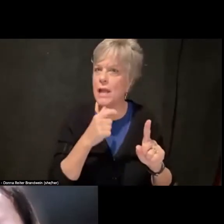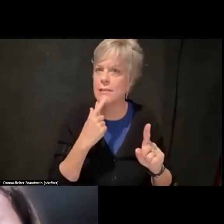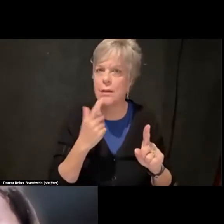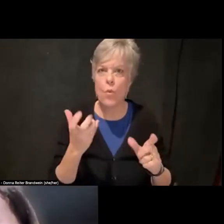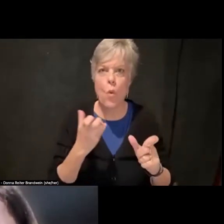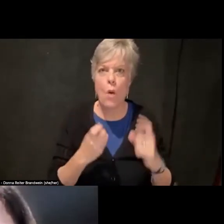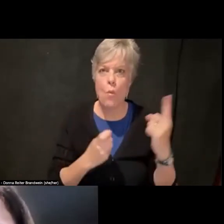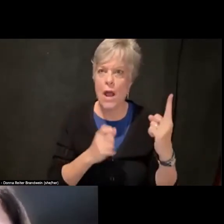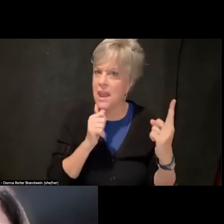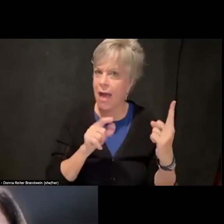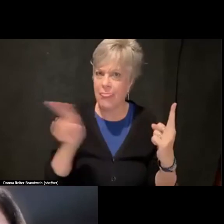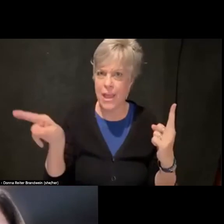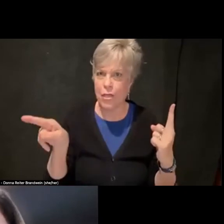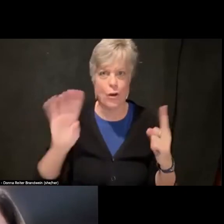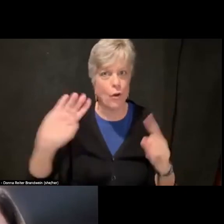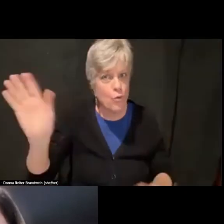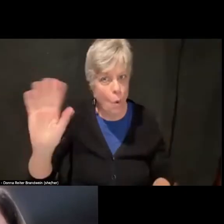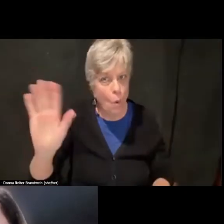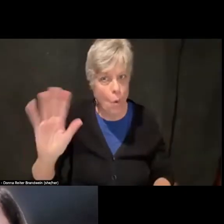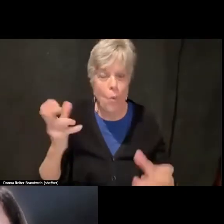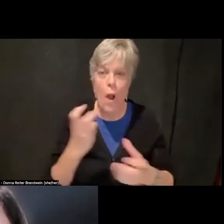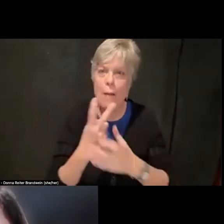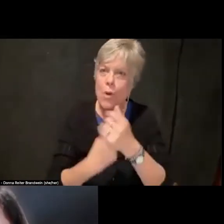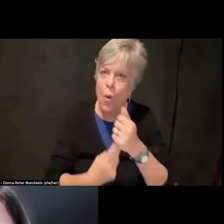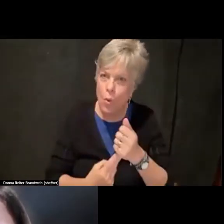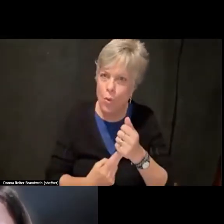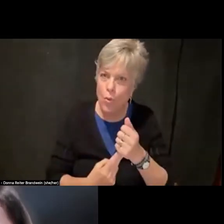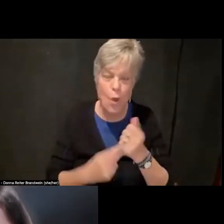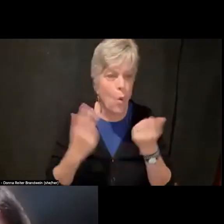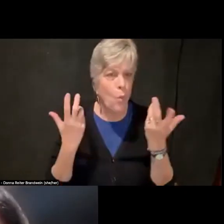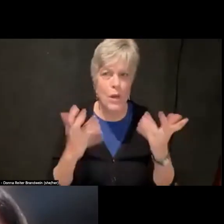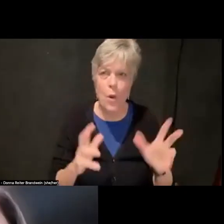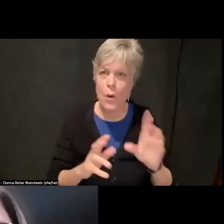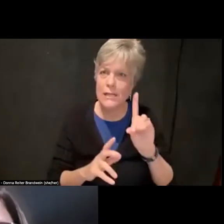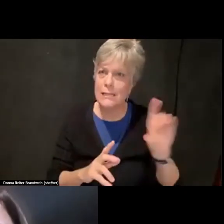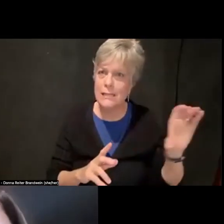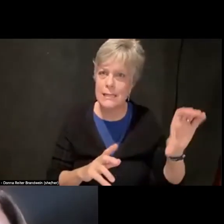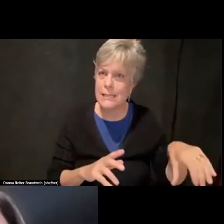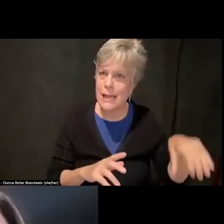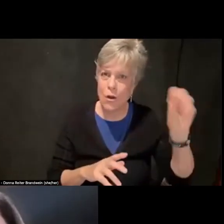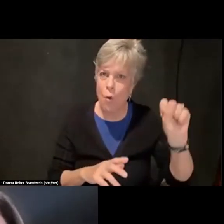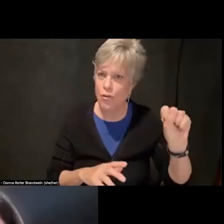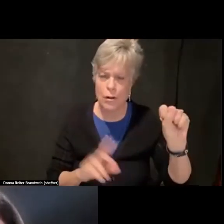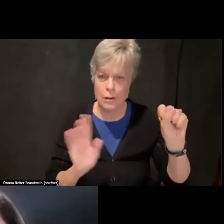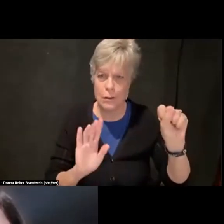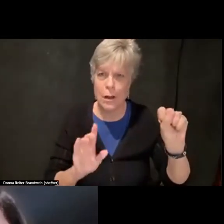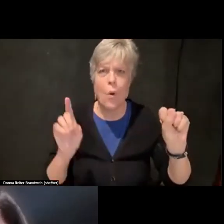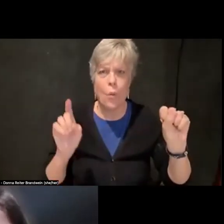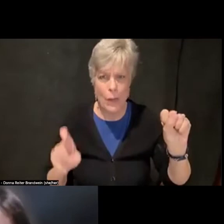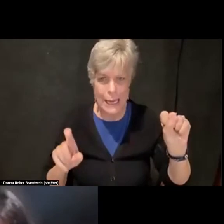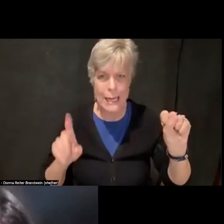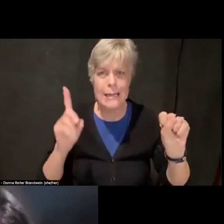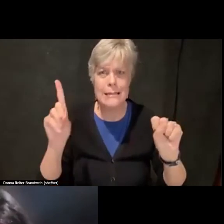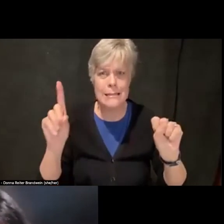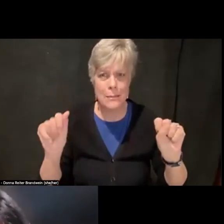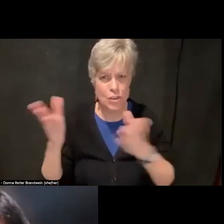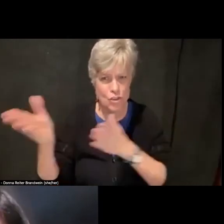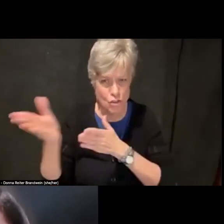So we don't want just DCCs to take over, right? 'Cause we need disability services for a lot of reasons.